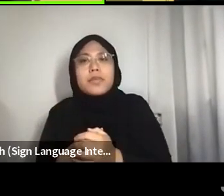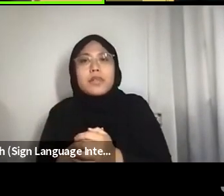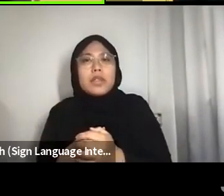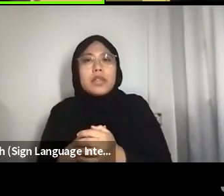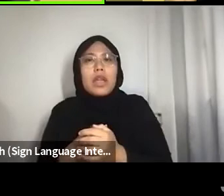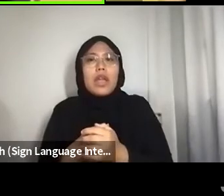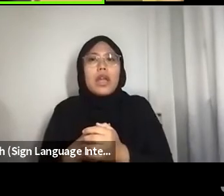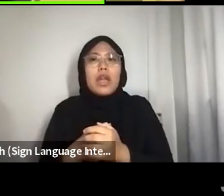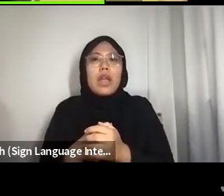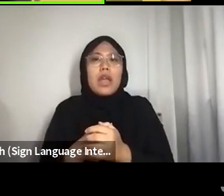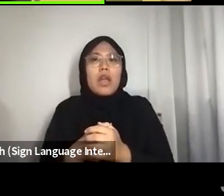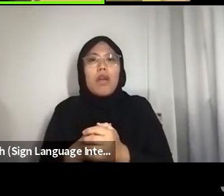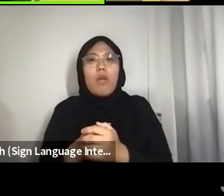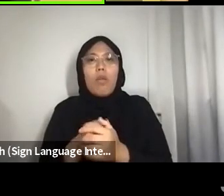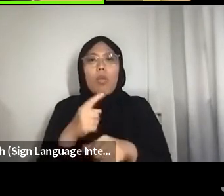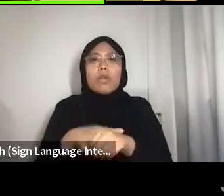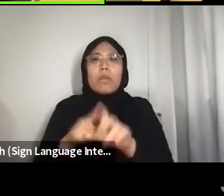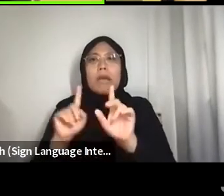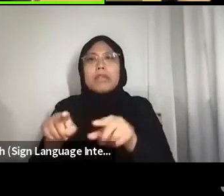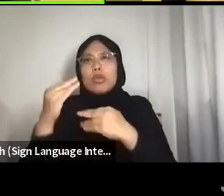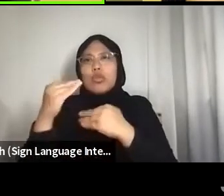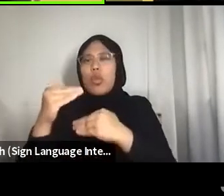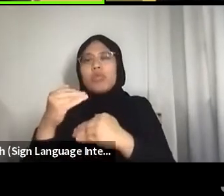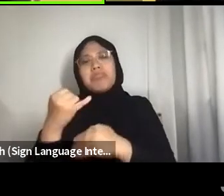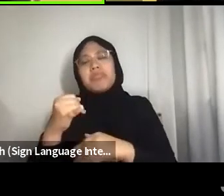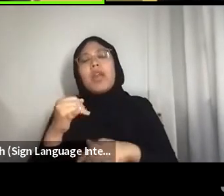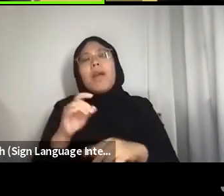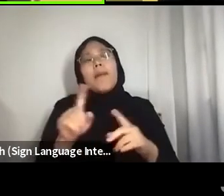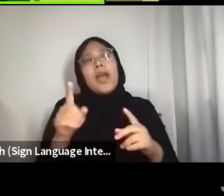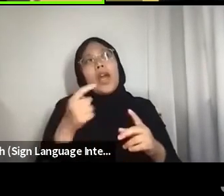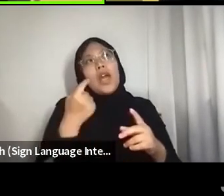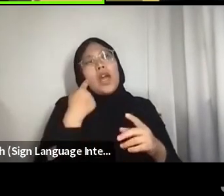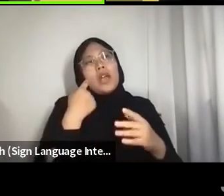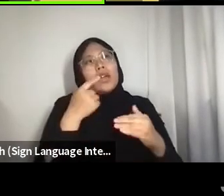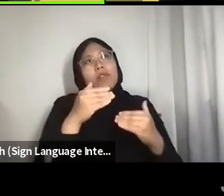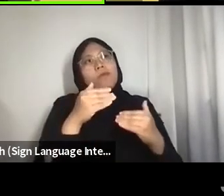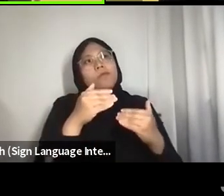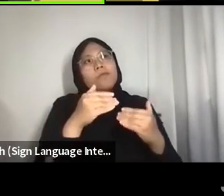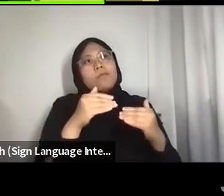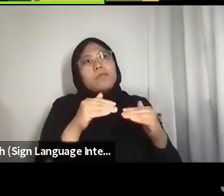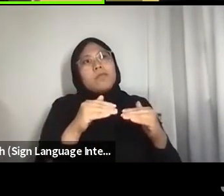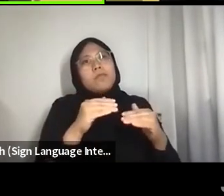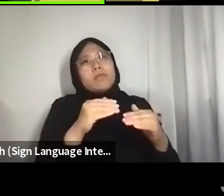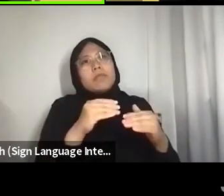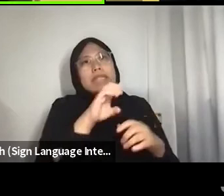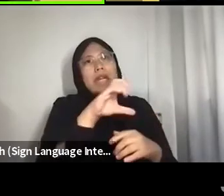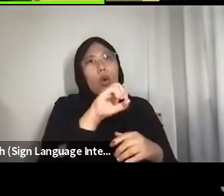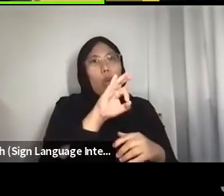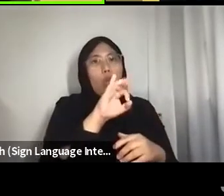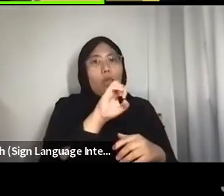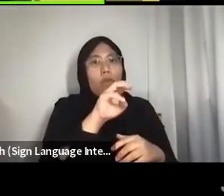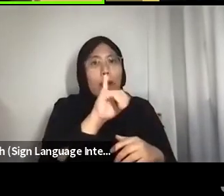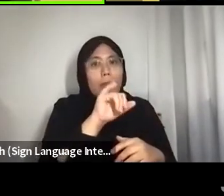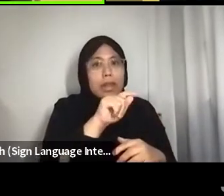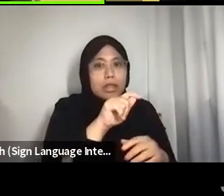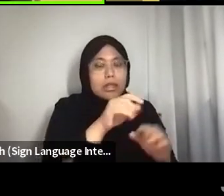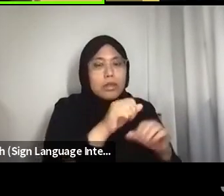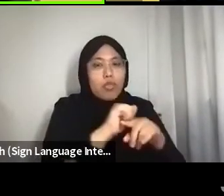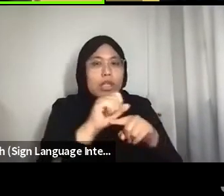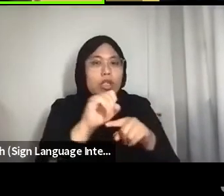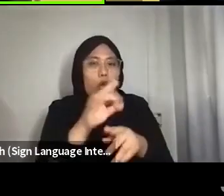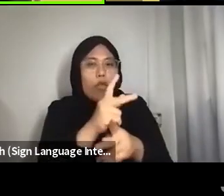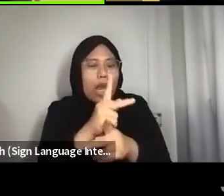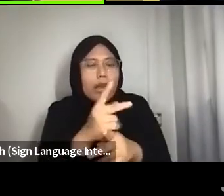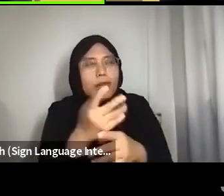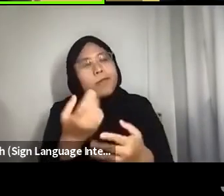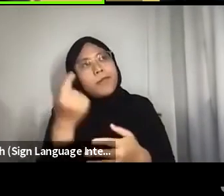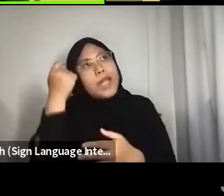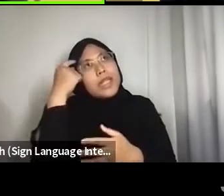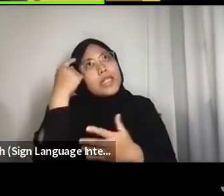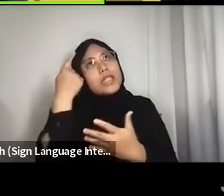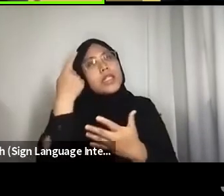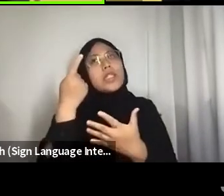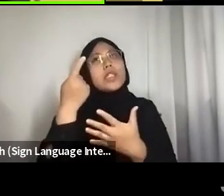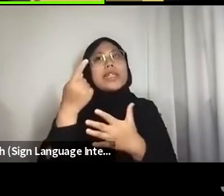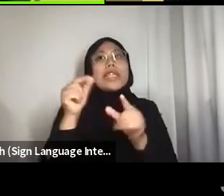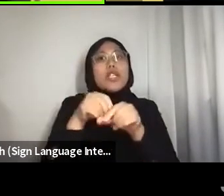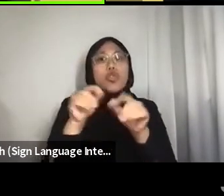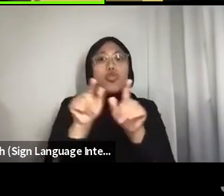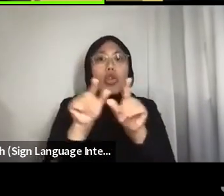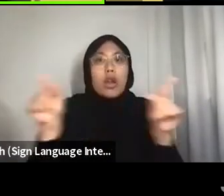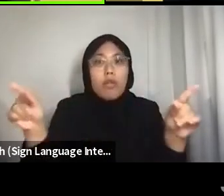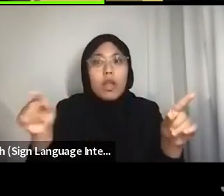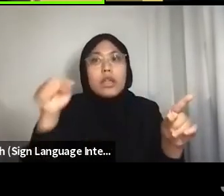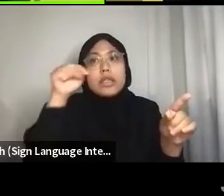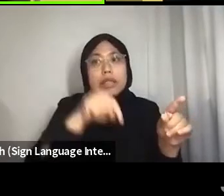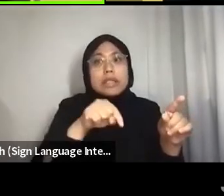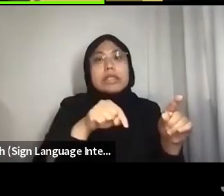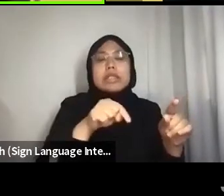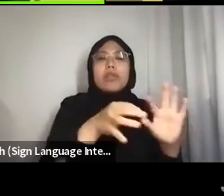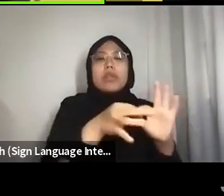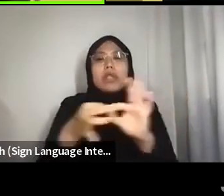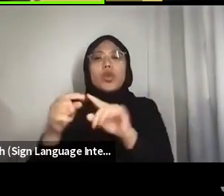An ecofeminist practice of care... I think in general, a lot of this has to come from policymakers as well.